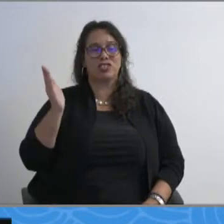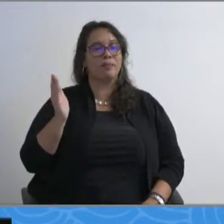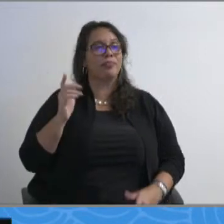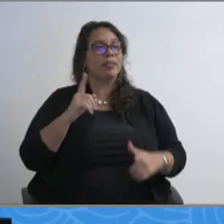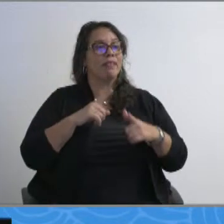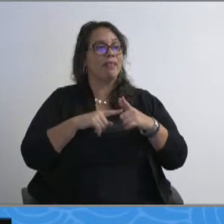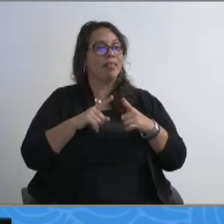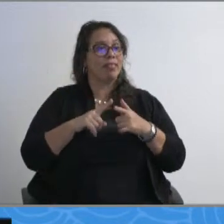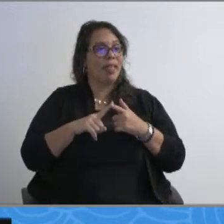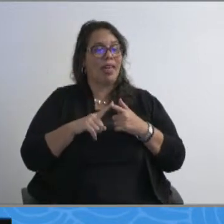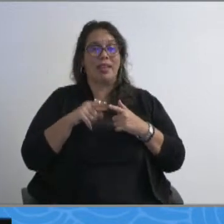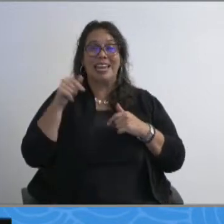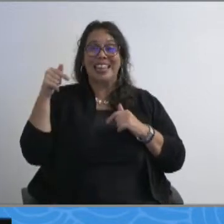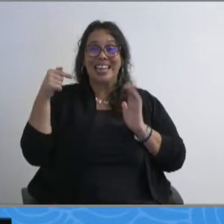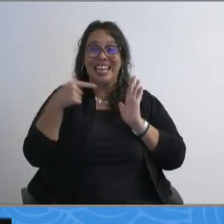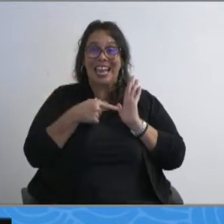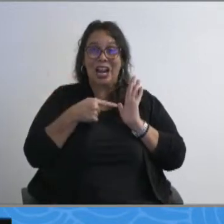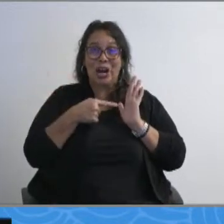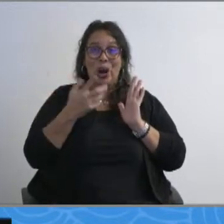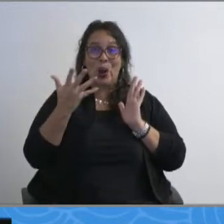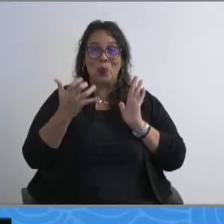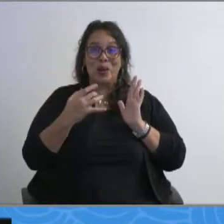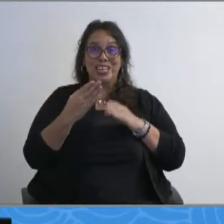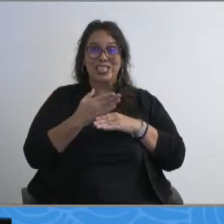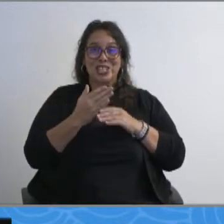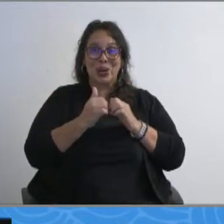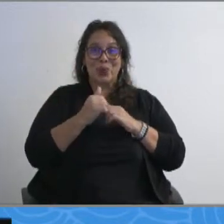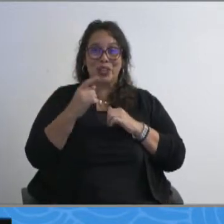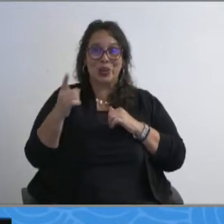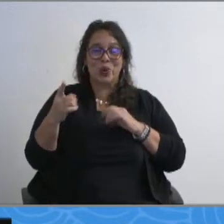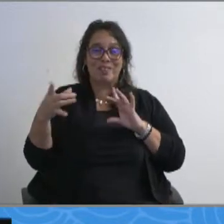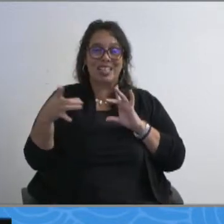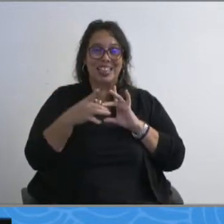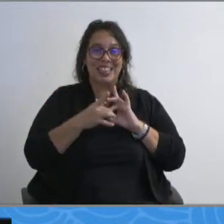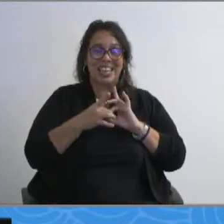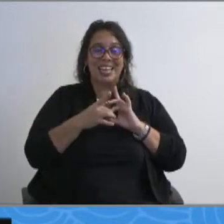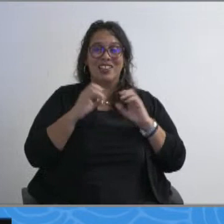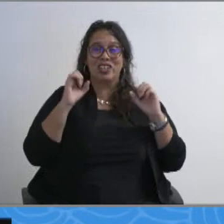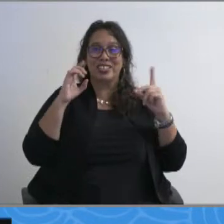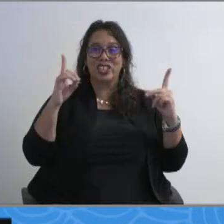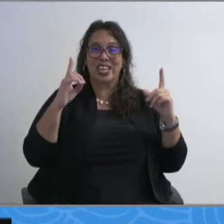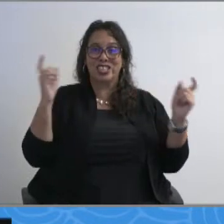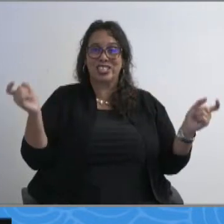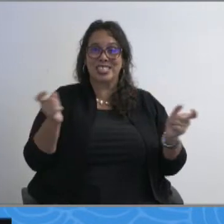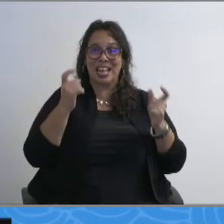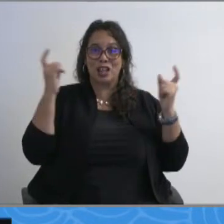and share with you. You have a link for the education celebration commercial